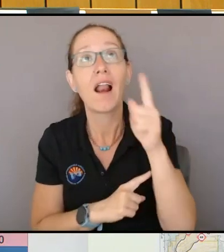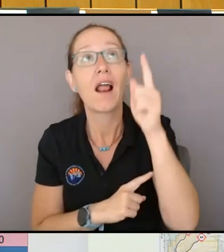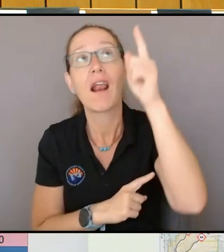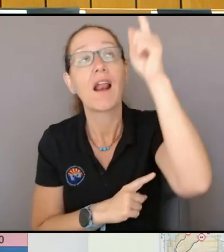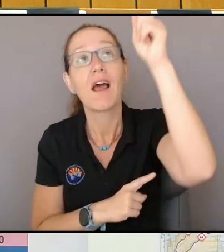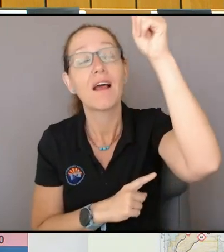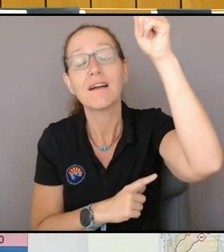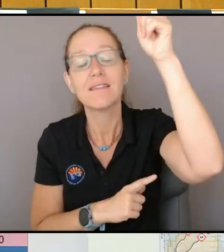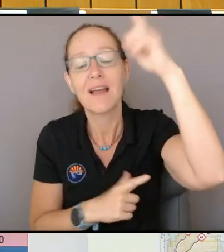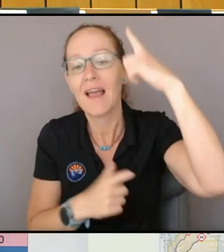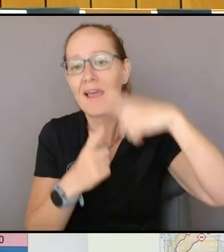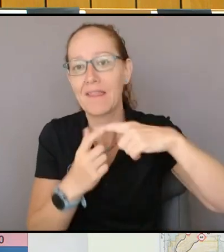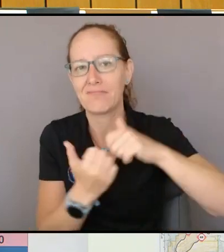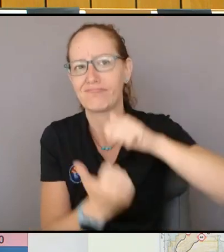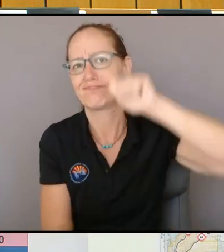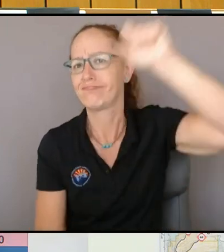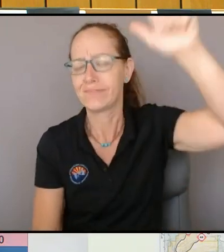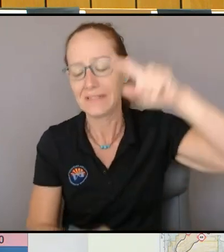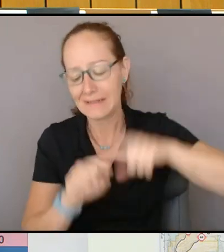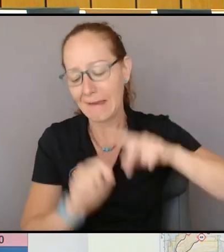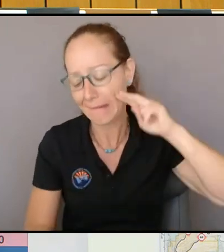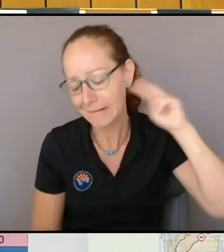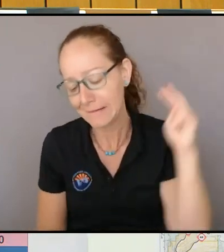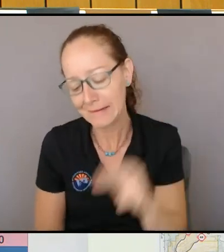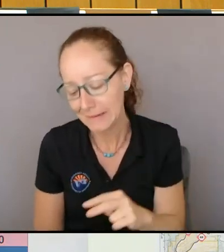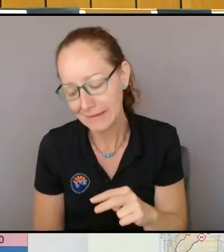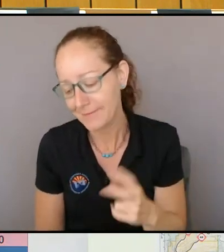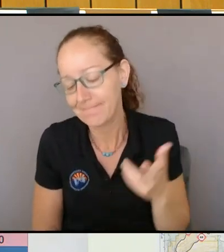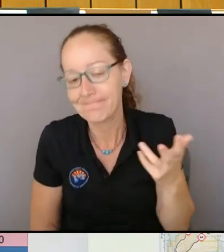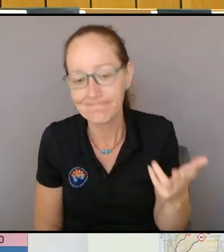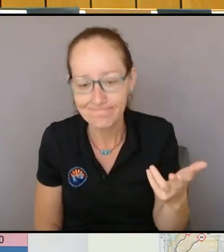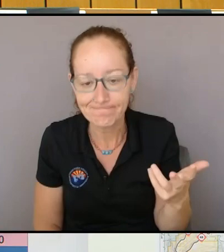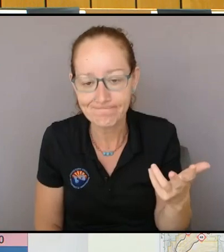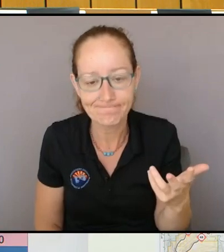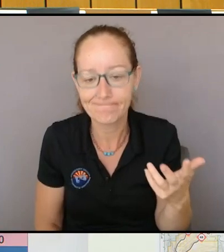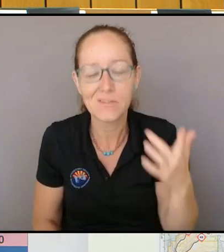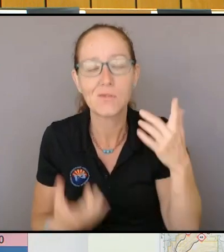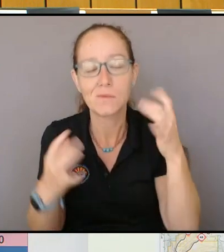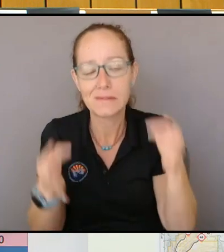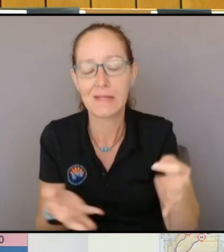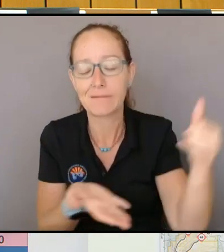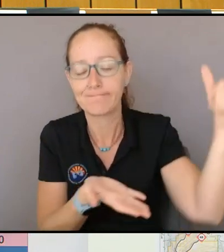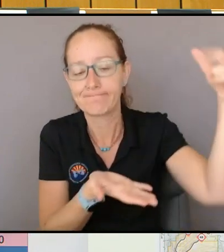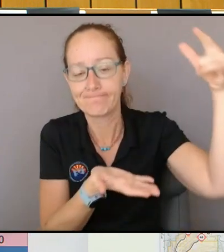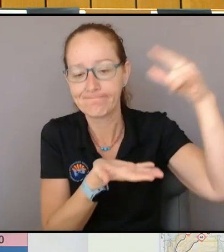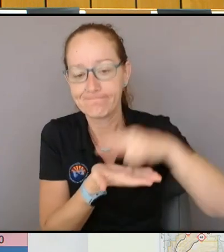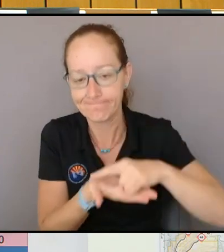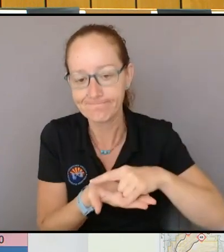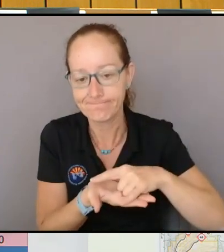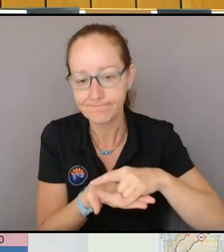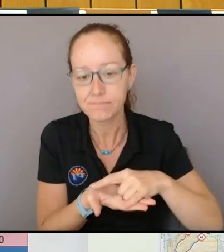intelligence, then they shut down. So we did later on get the fire watch plane up like I said, because they fly much